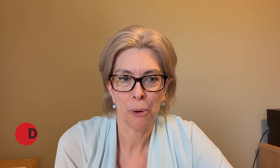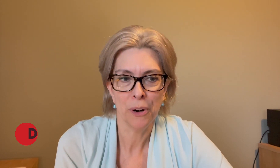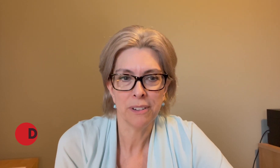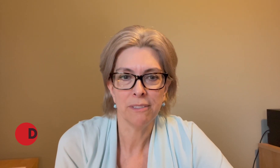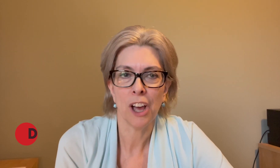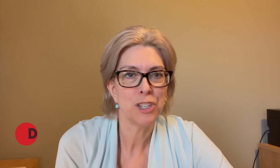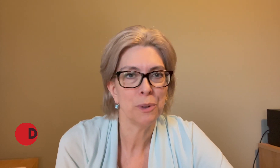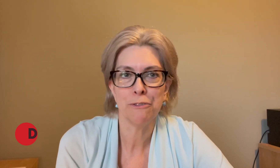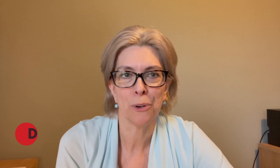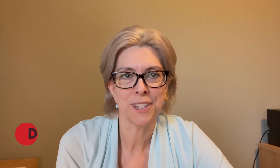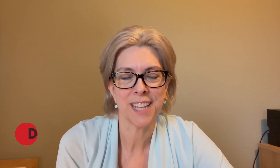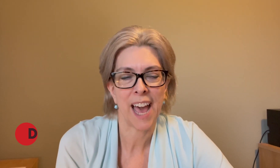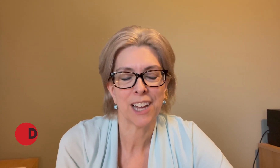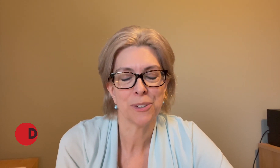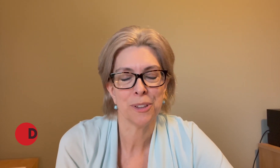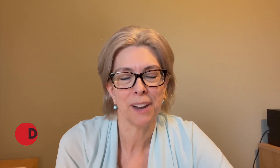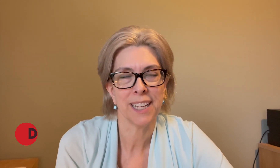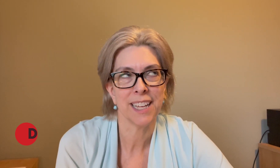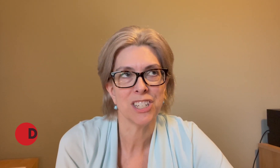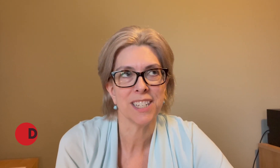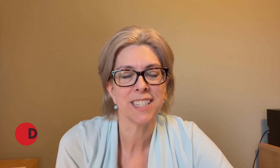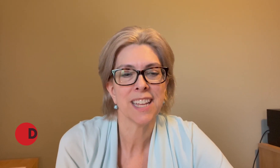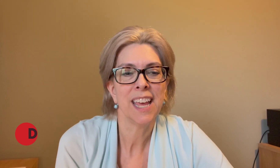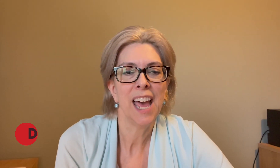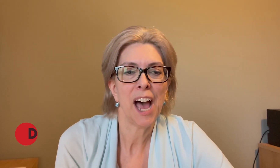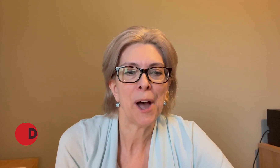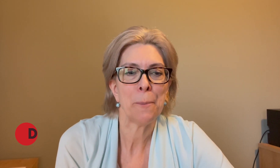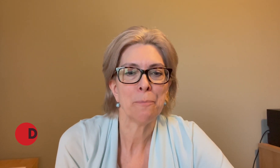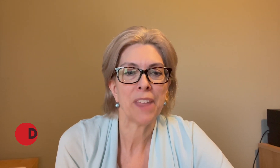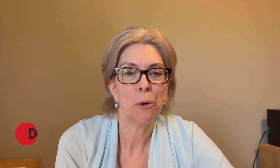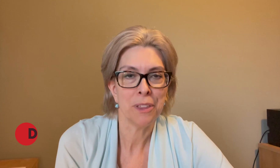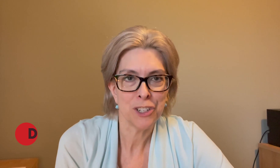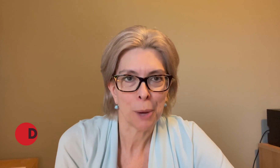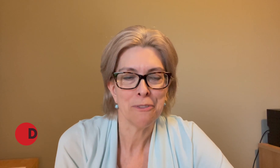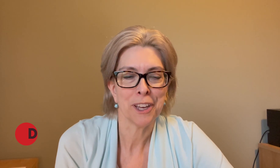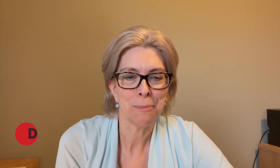and report not to enforce the act or the regulations that will be the job of